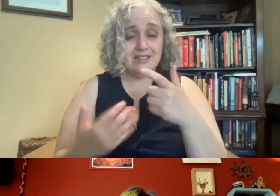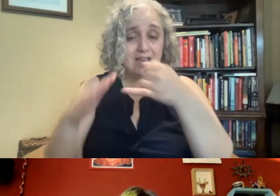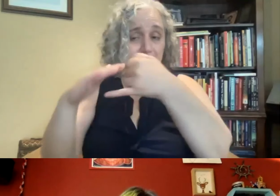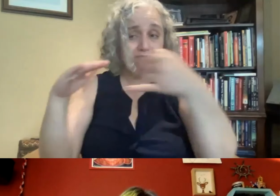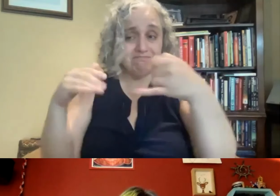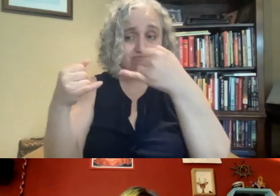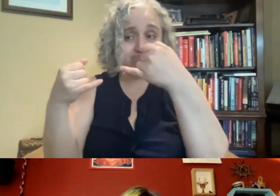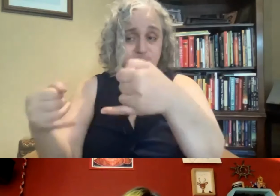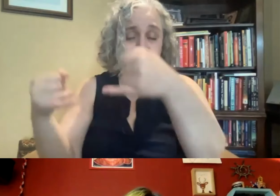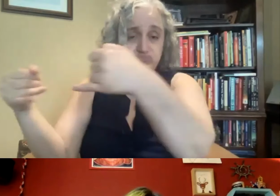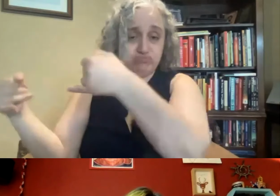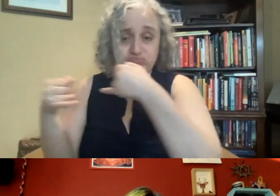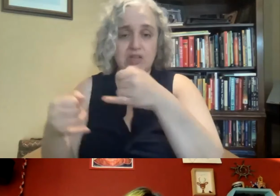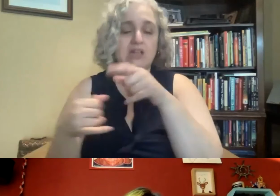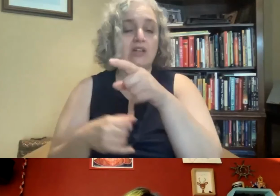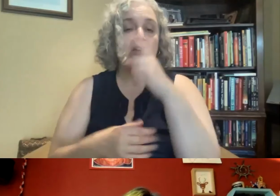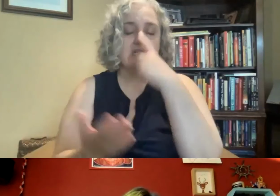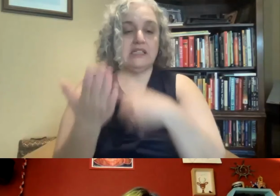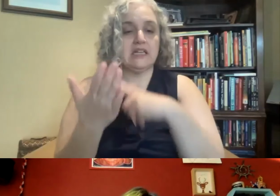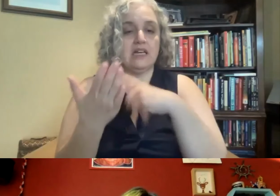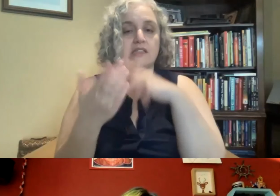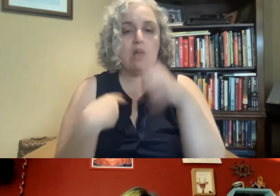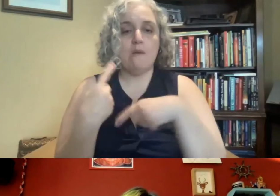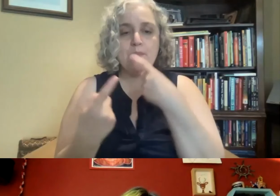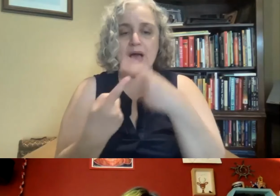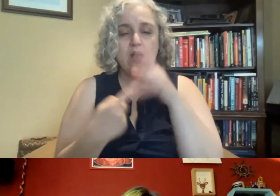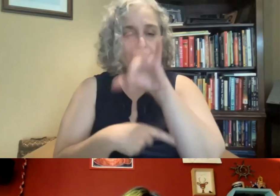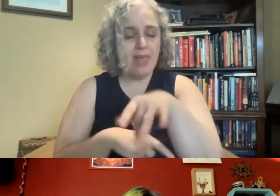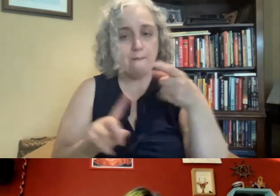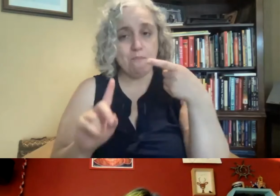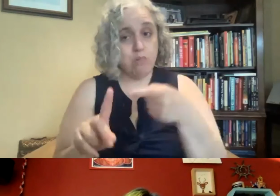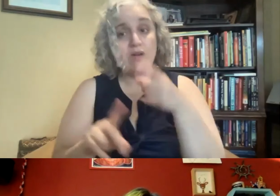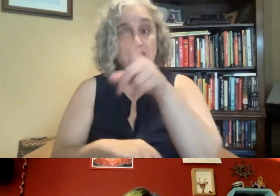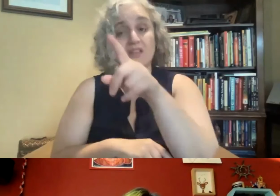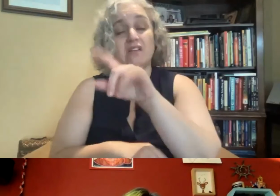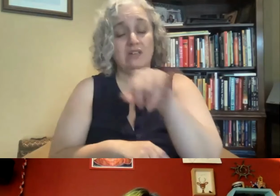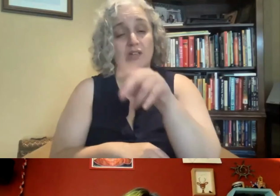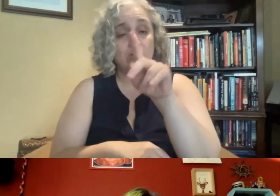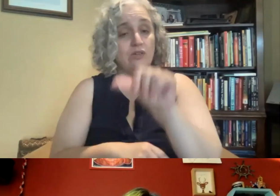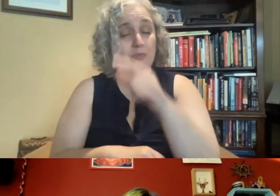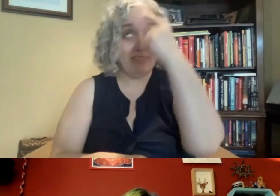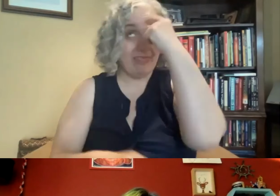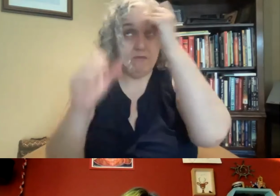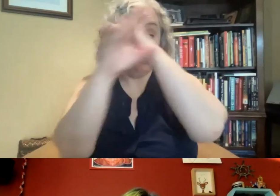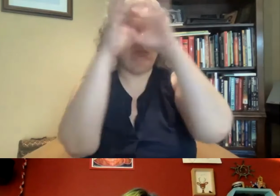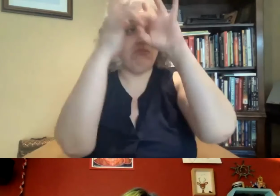When we talk about that point, Jutta, that's you come to mine and if we can solve it there,